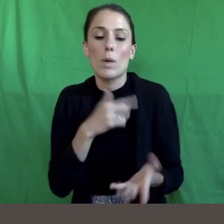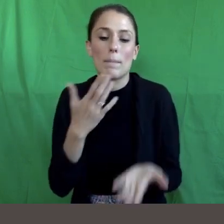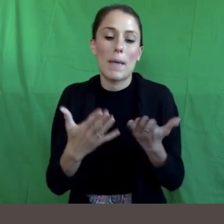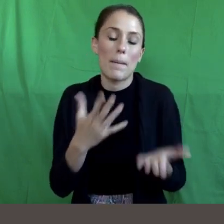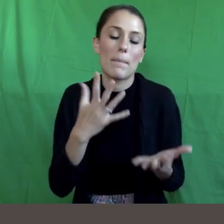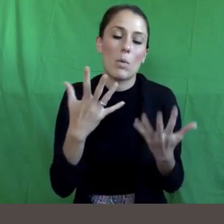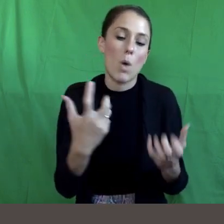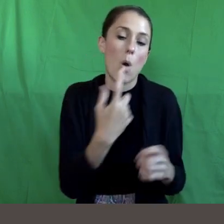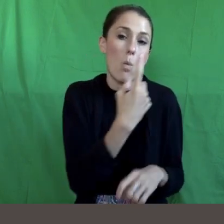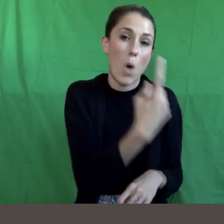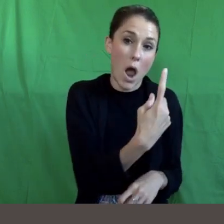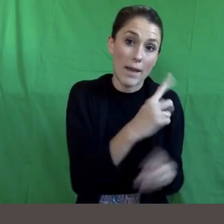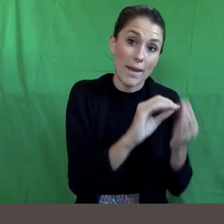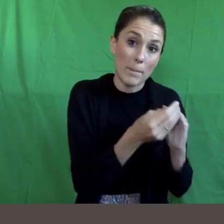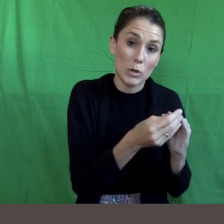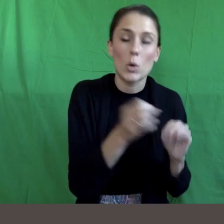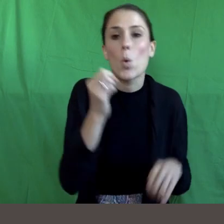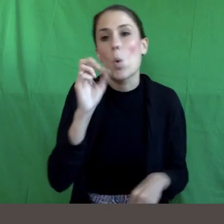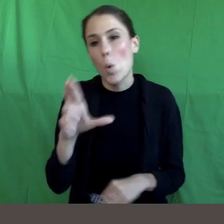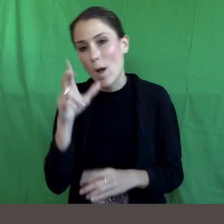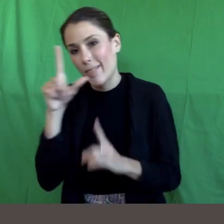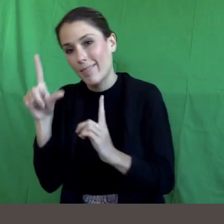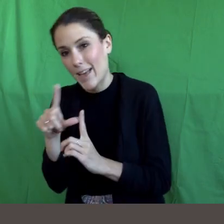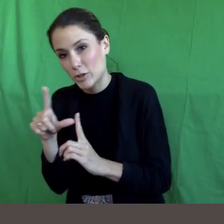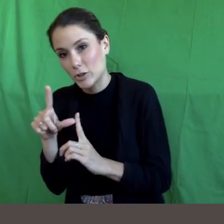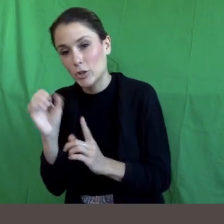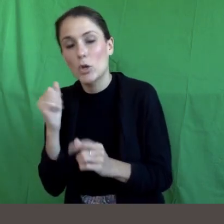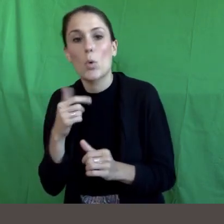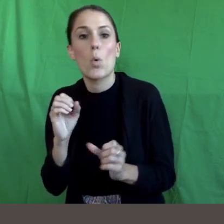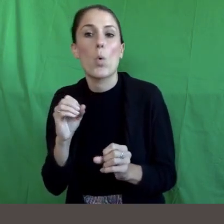And there might be situations where we might want either only the digits or only the letters.